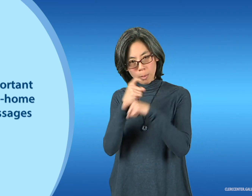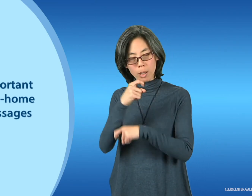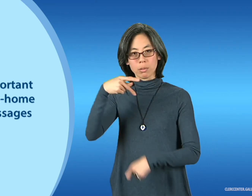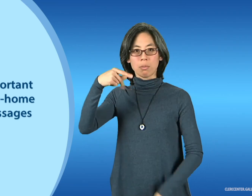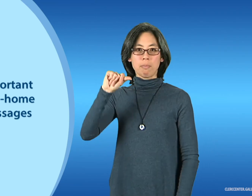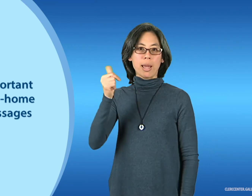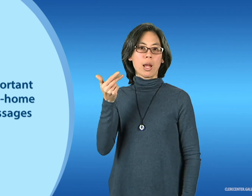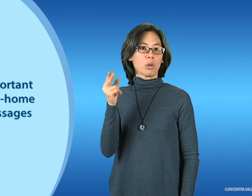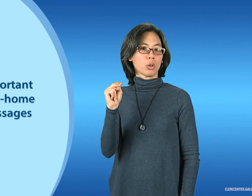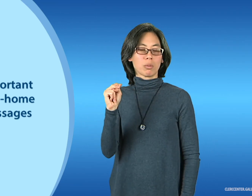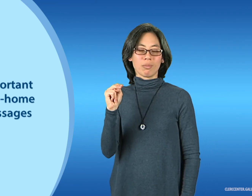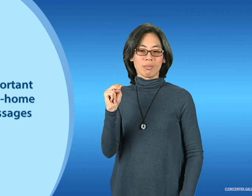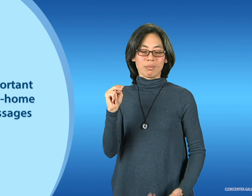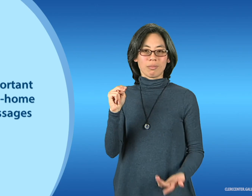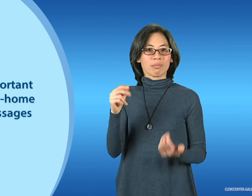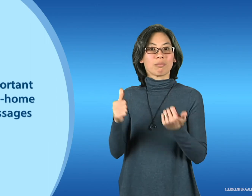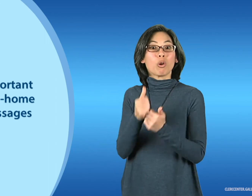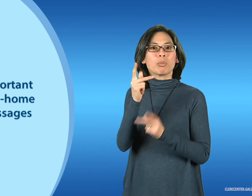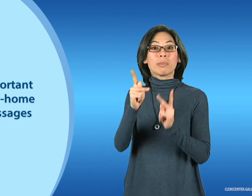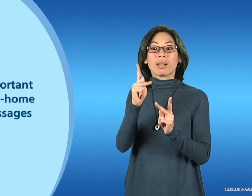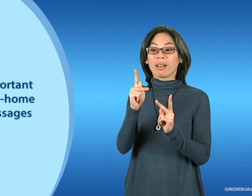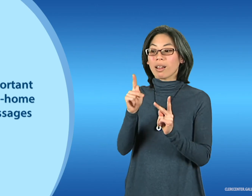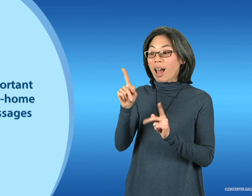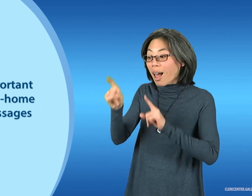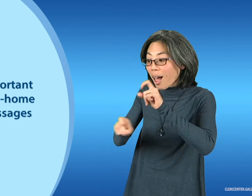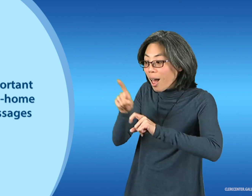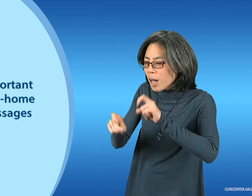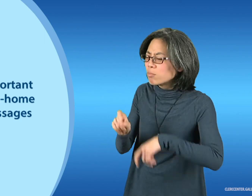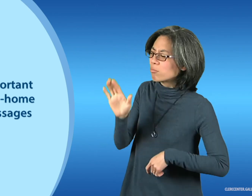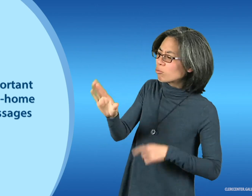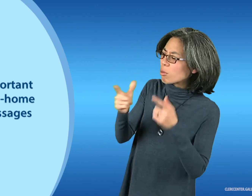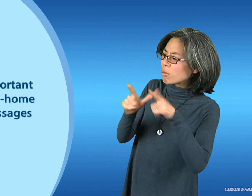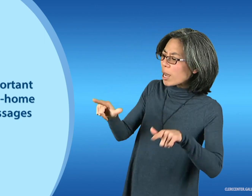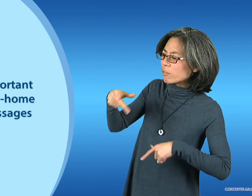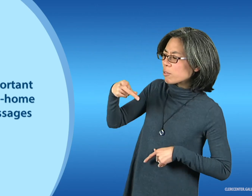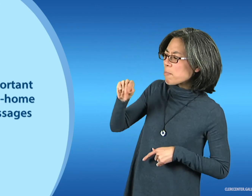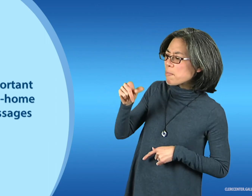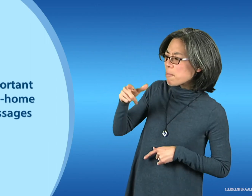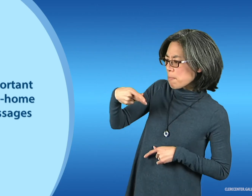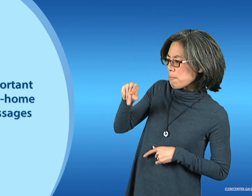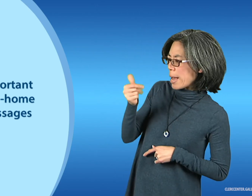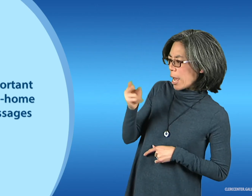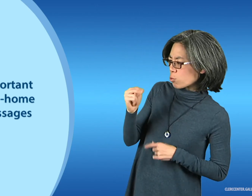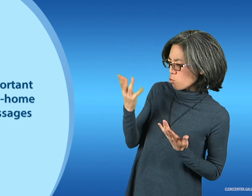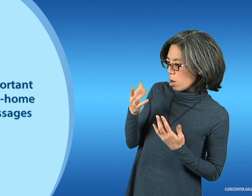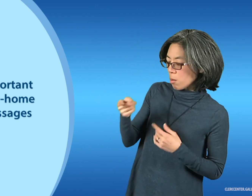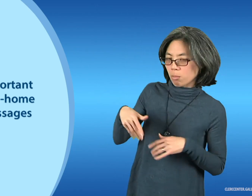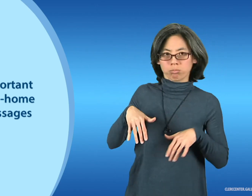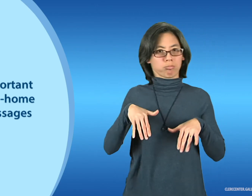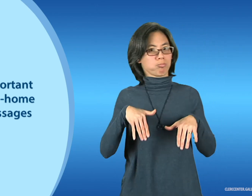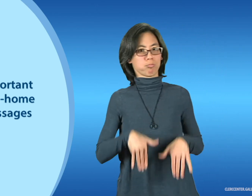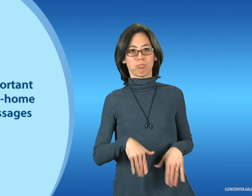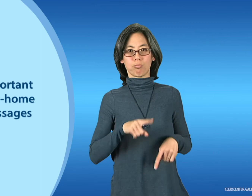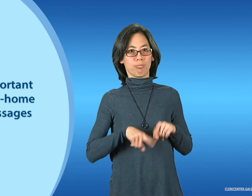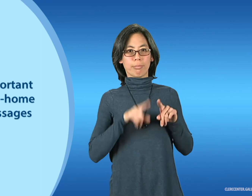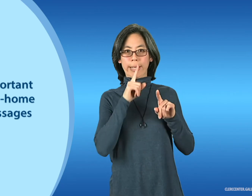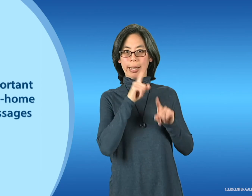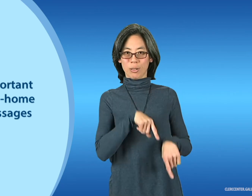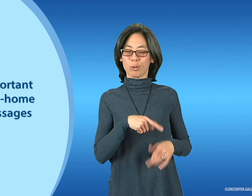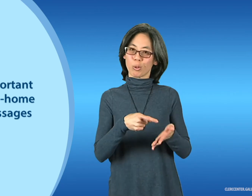They're complex patterns. Most people, if you ask them about these patterns, they wouldn't be able to answer you about what those look like.